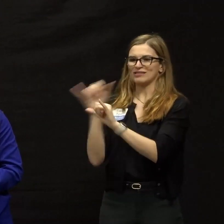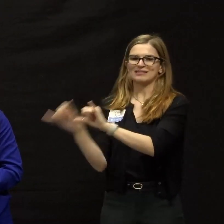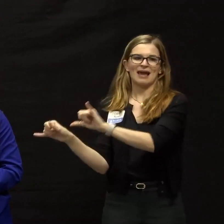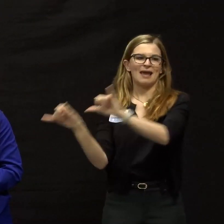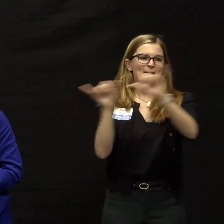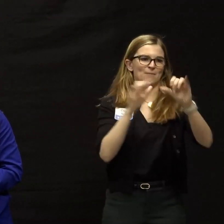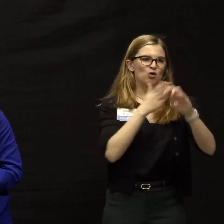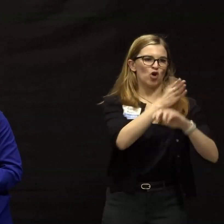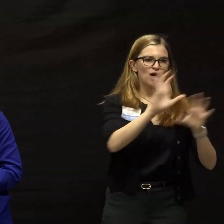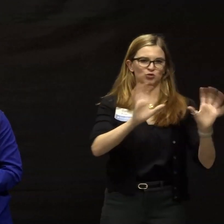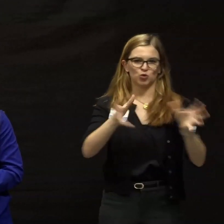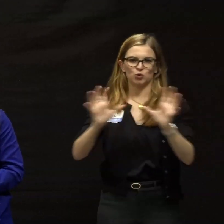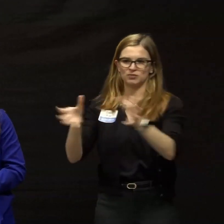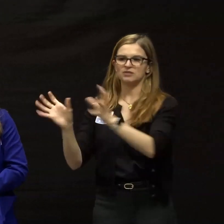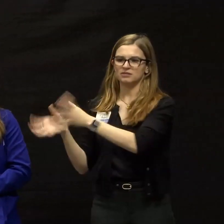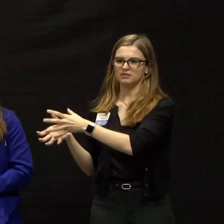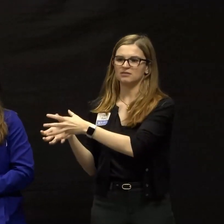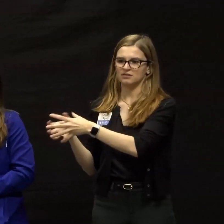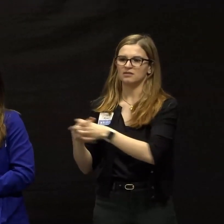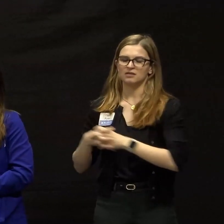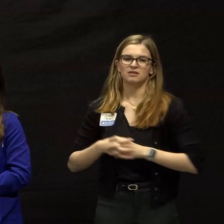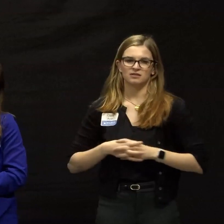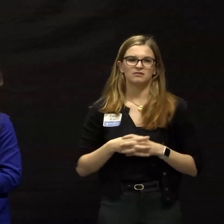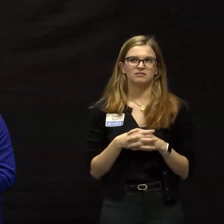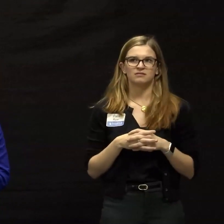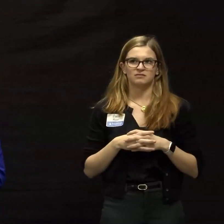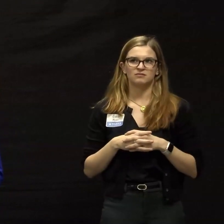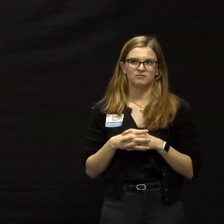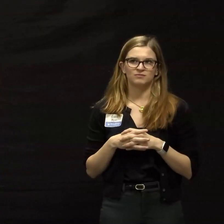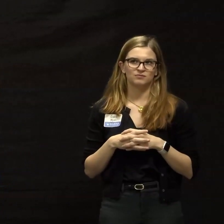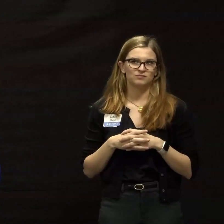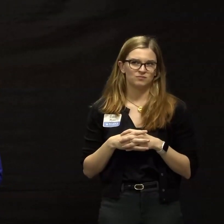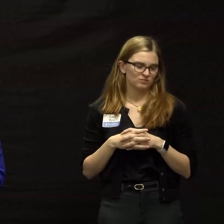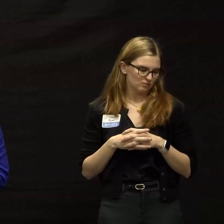that particular person to look the same across different categories of people.